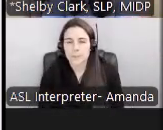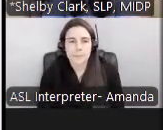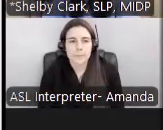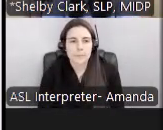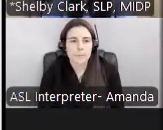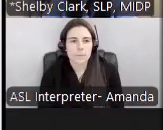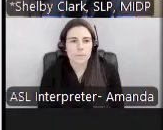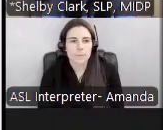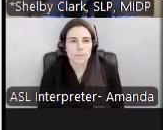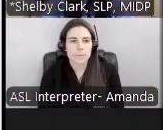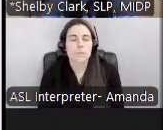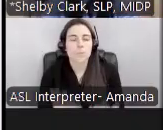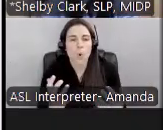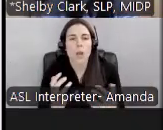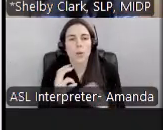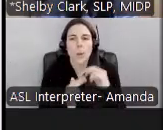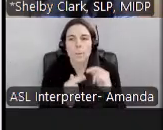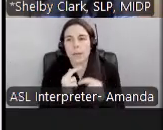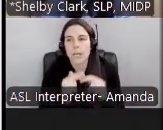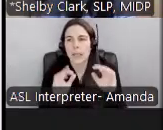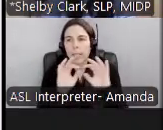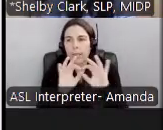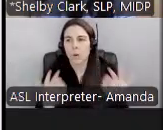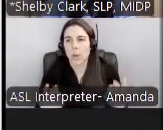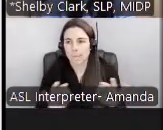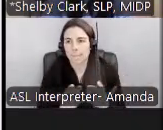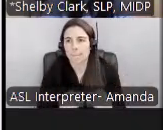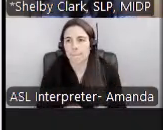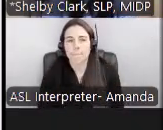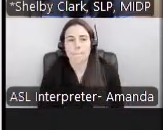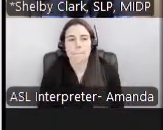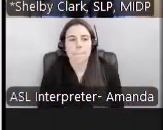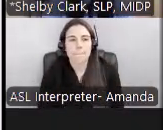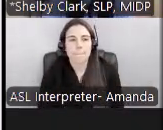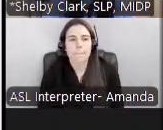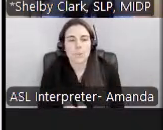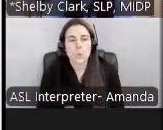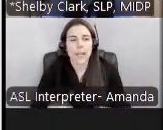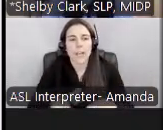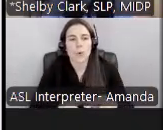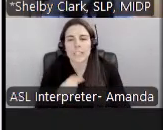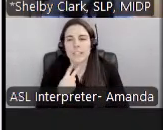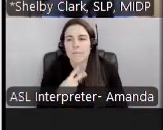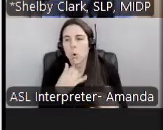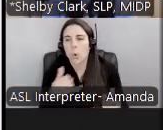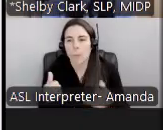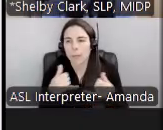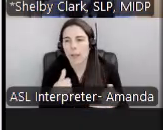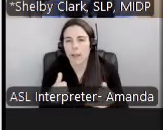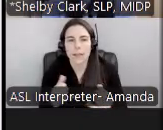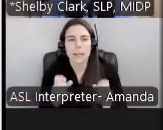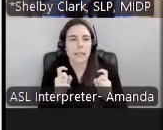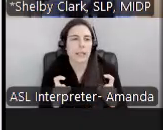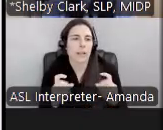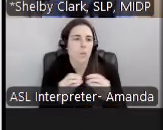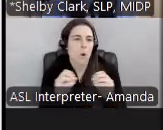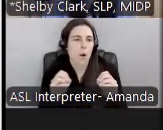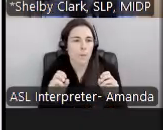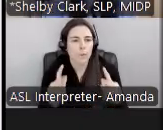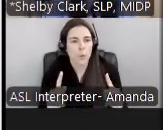we want to build the frame. So we want to increase that vocal play by giving him more opportunities to experiment with